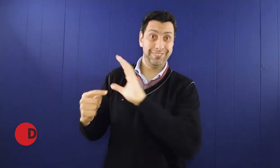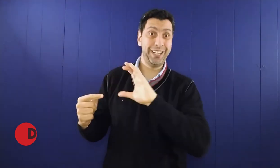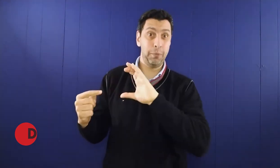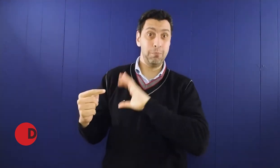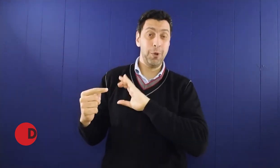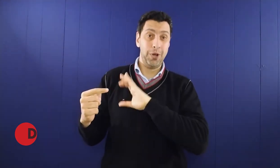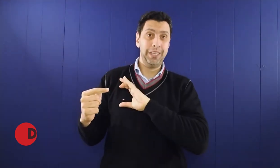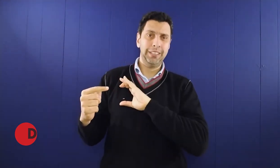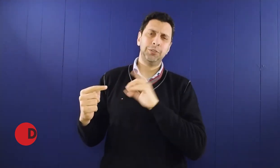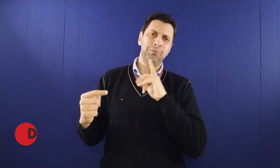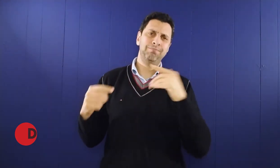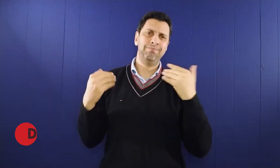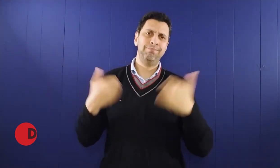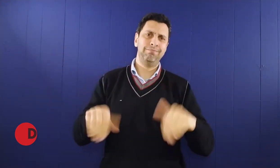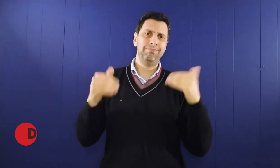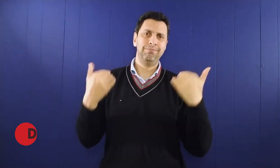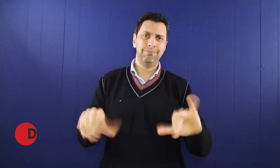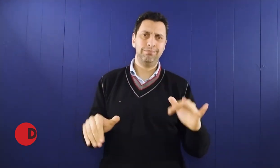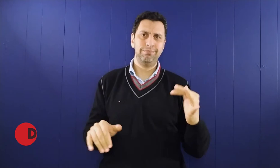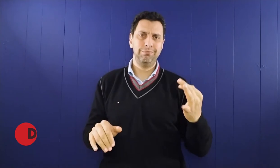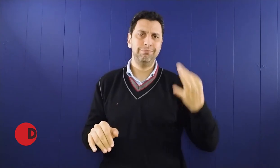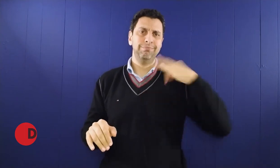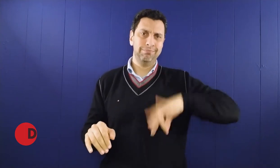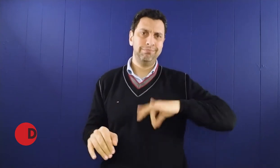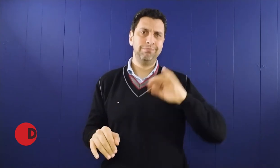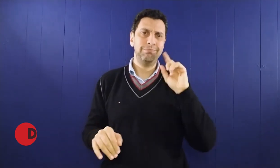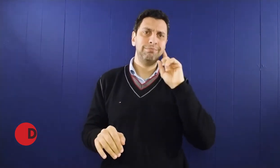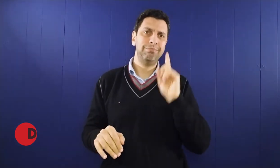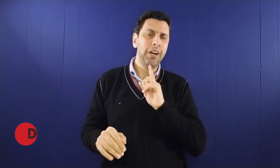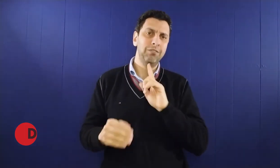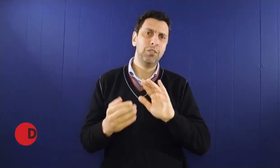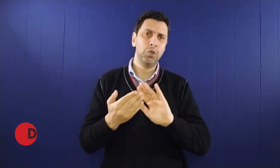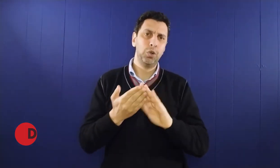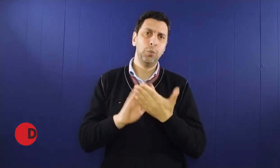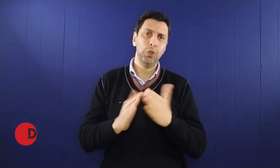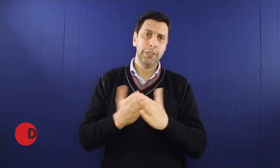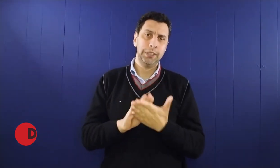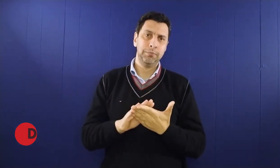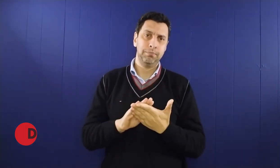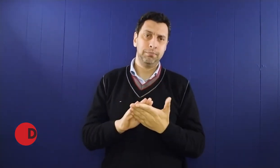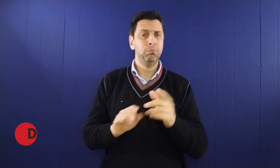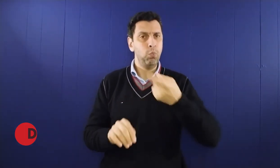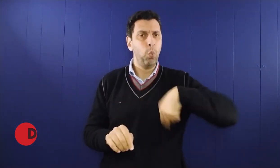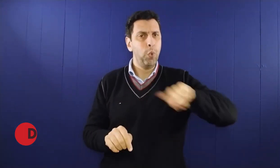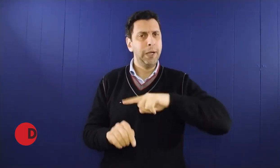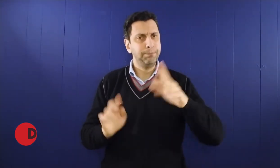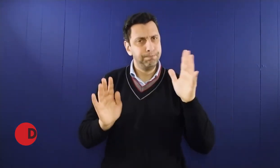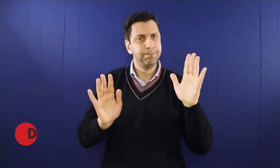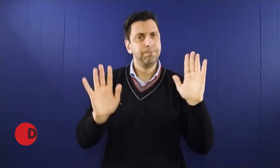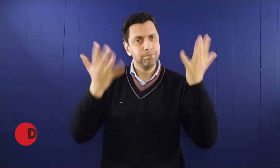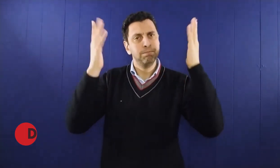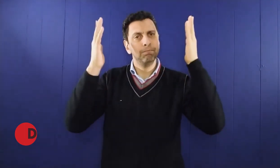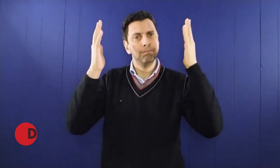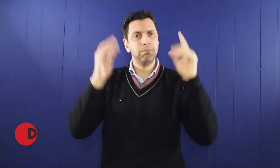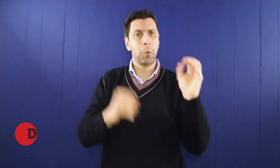when pulled over to show police. It has tremendous benefits to the Deaf community.